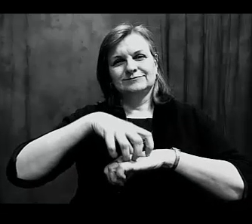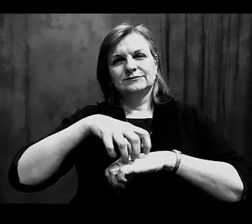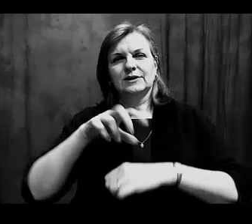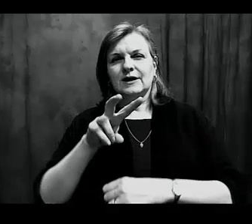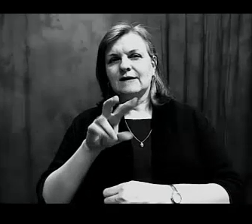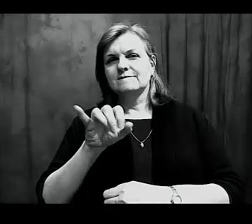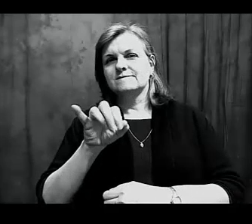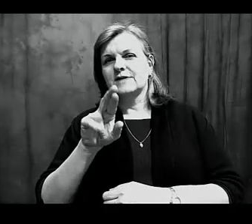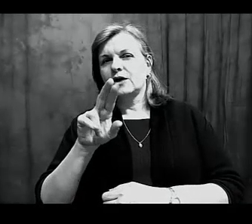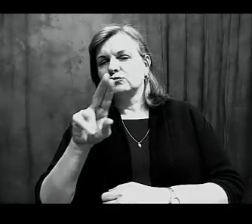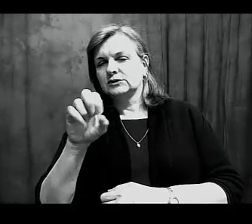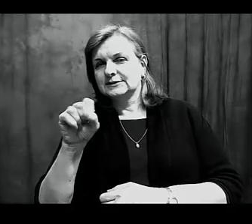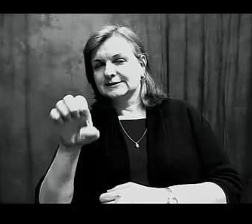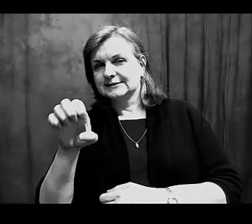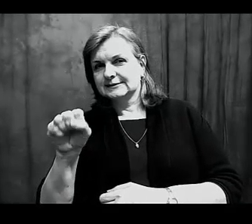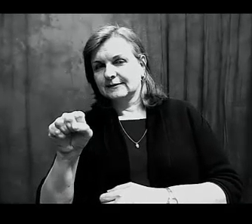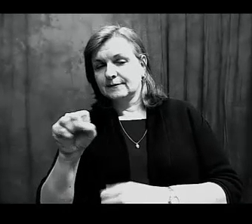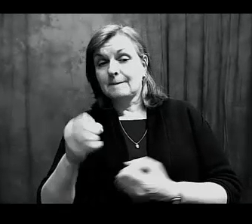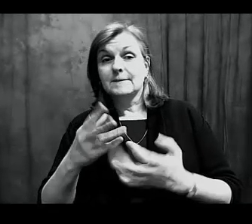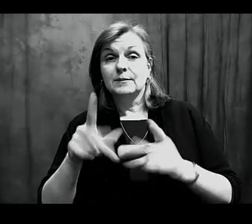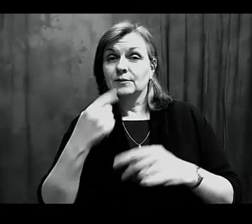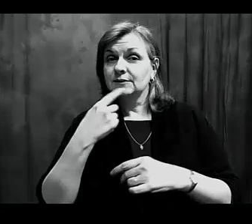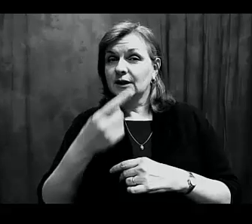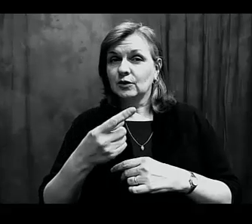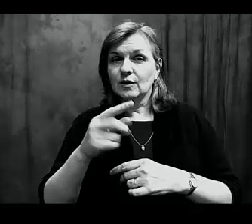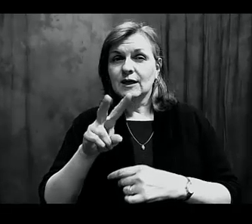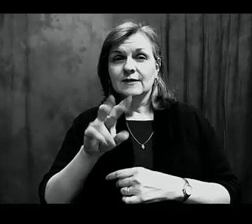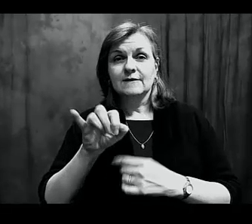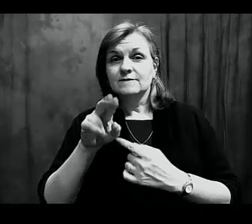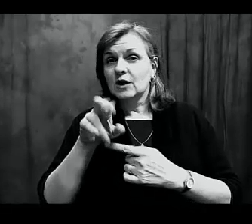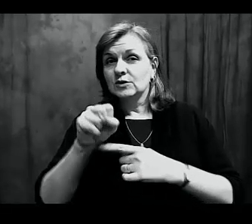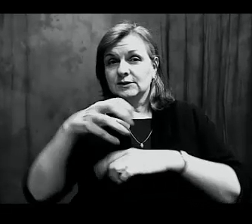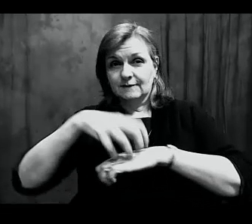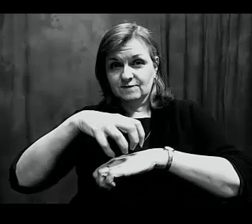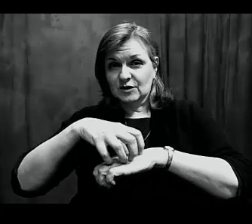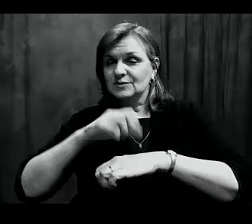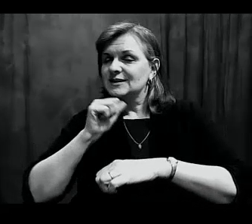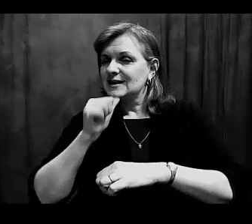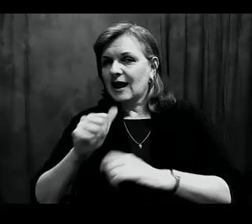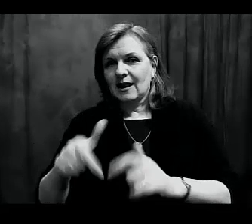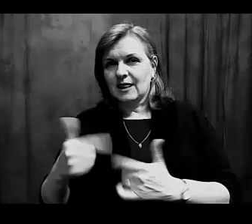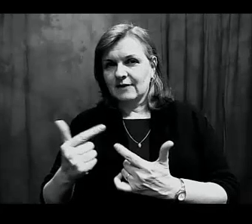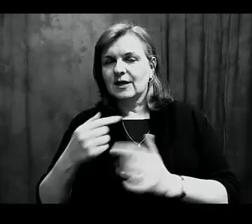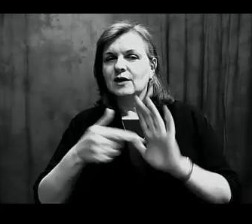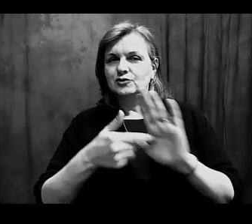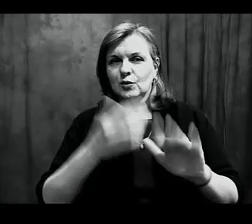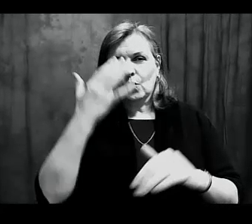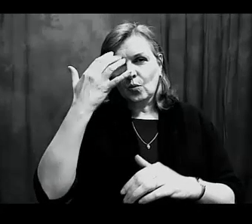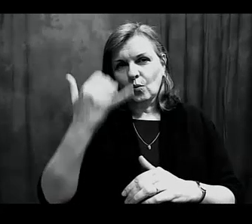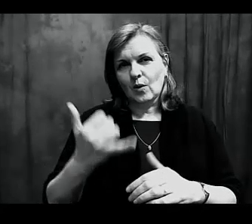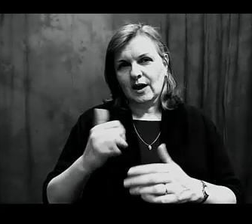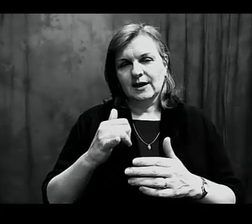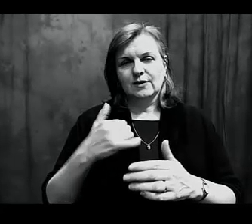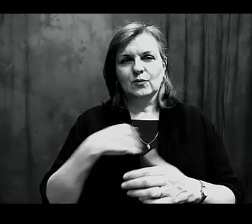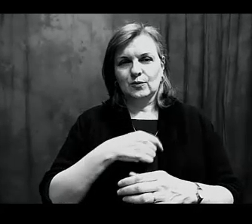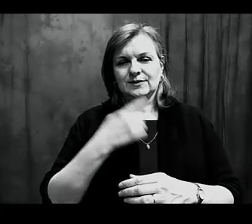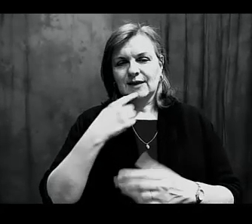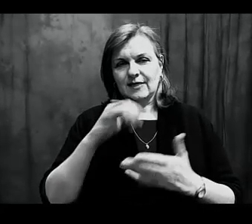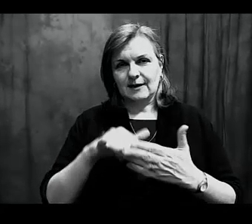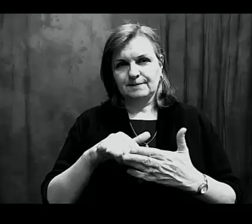and we'll start with a very brief discussion of viruses now many people will tell you that viruses are not alive